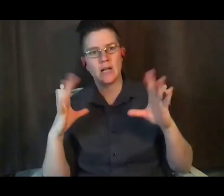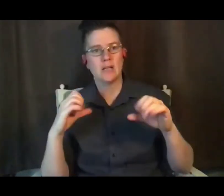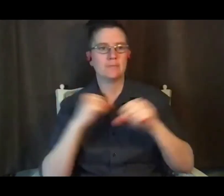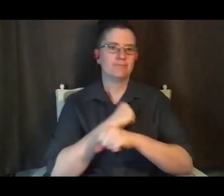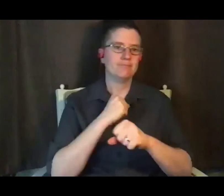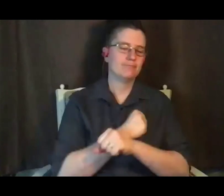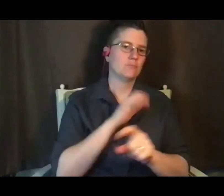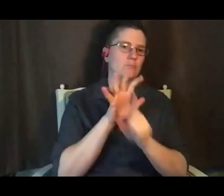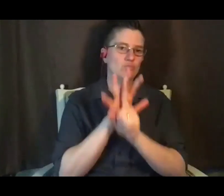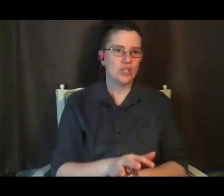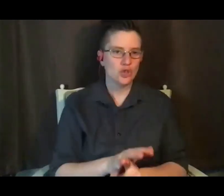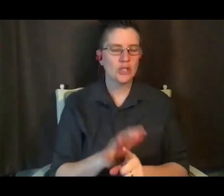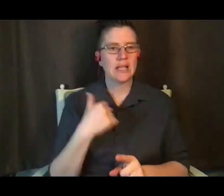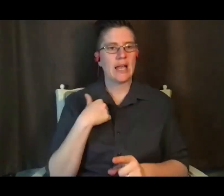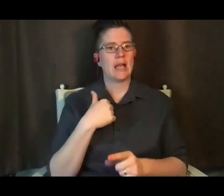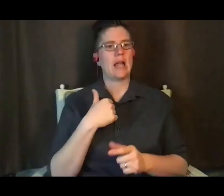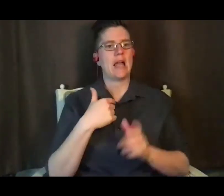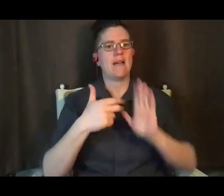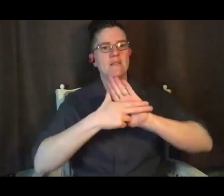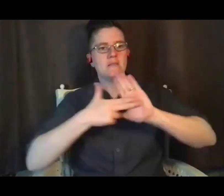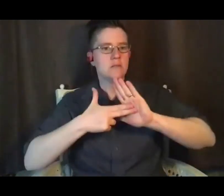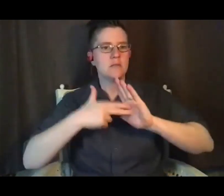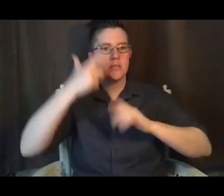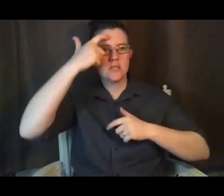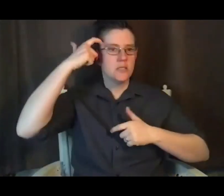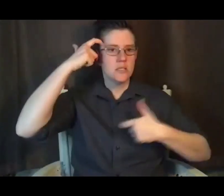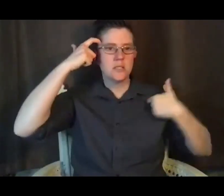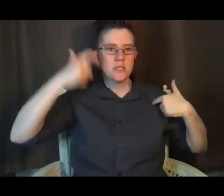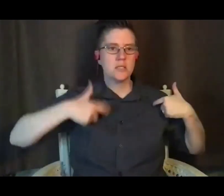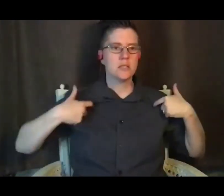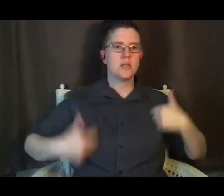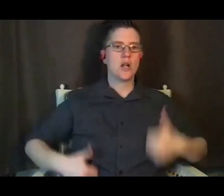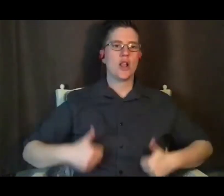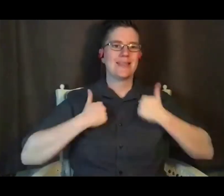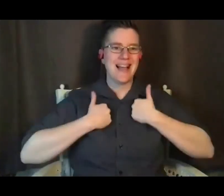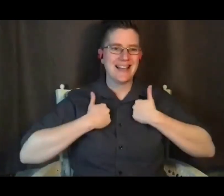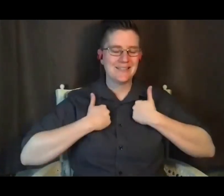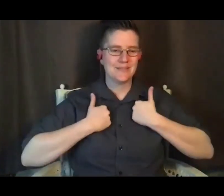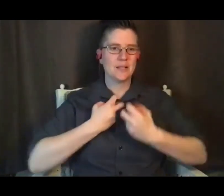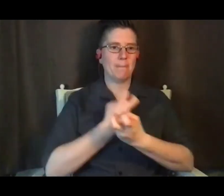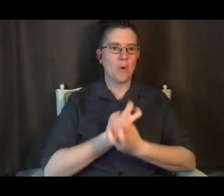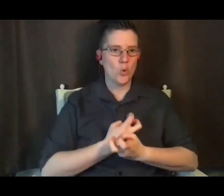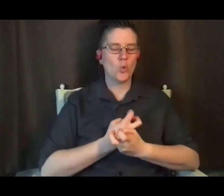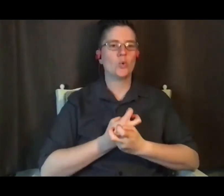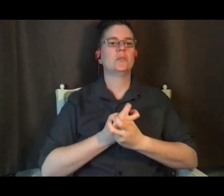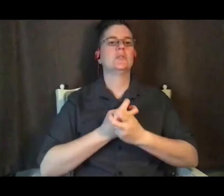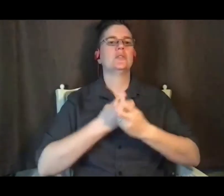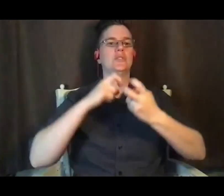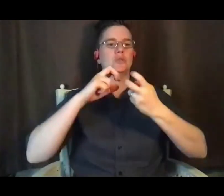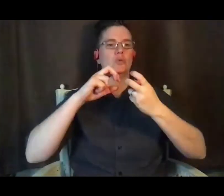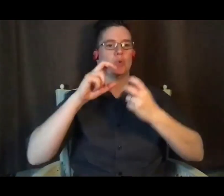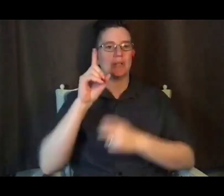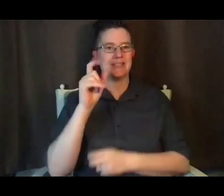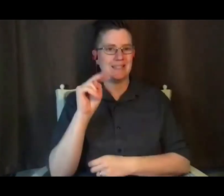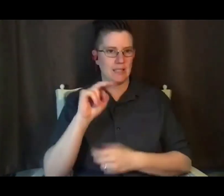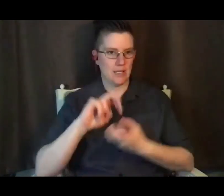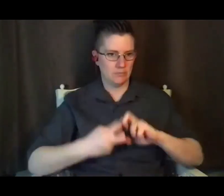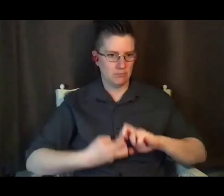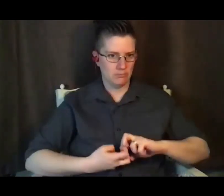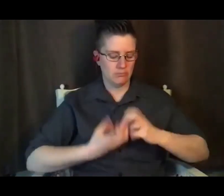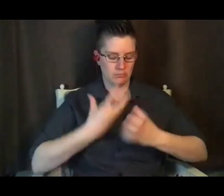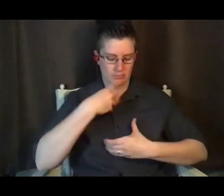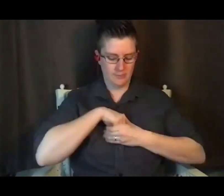our lives our skin our bones down to our dna that those who come after us might have a conversation